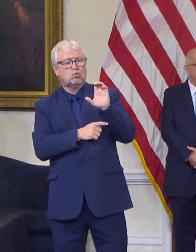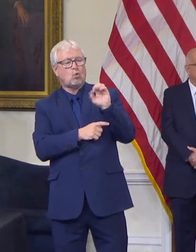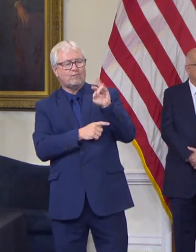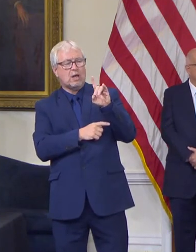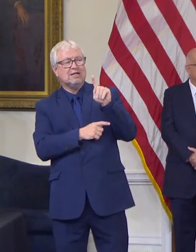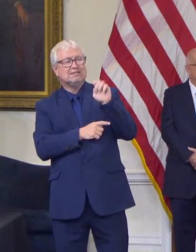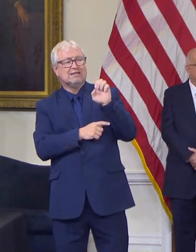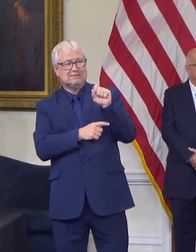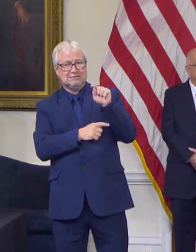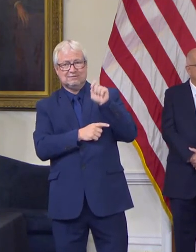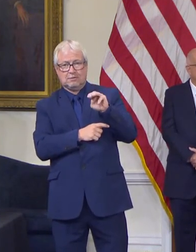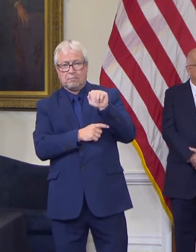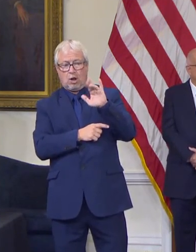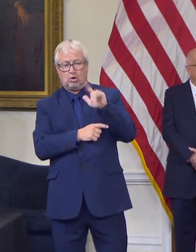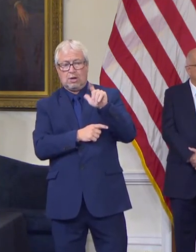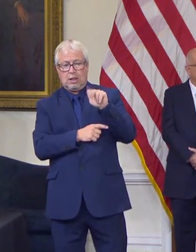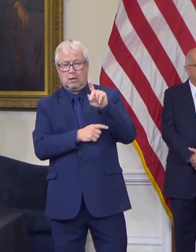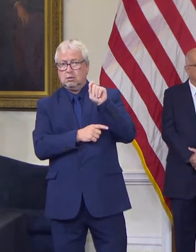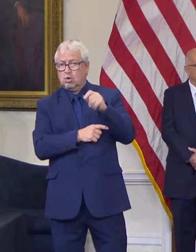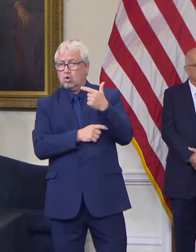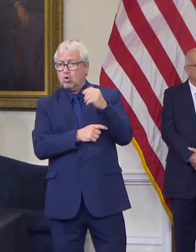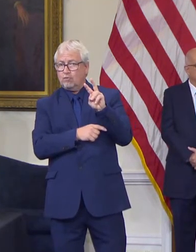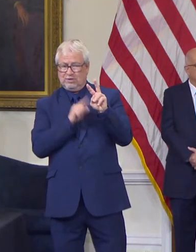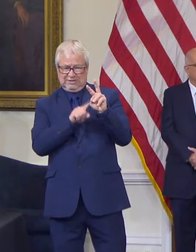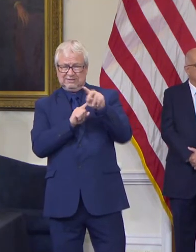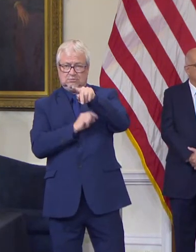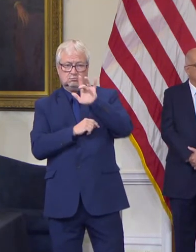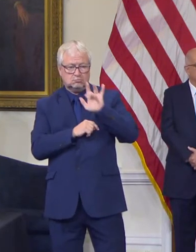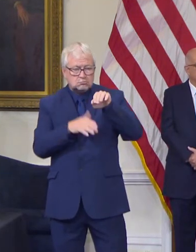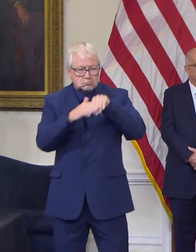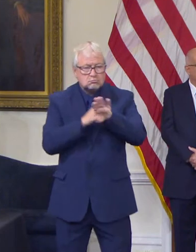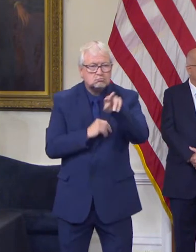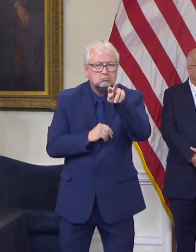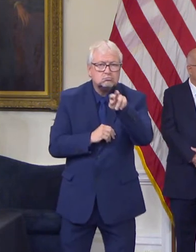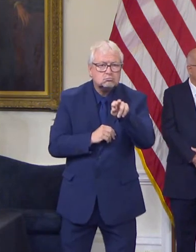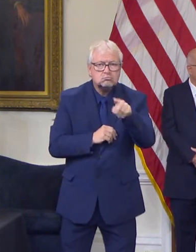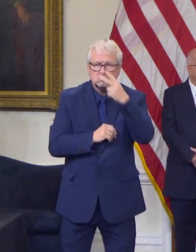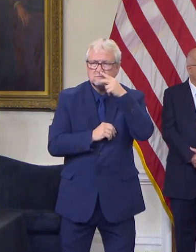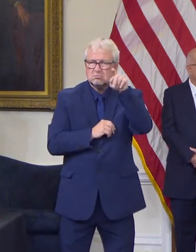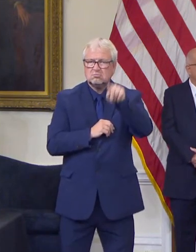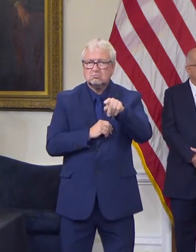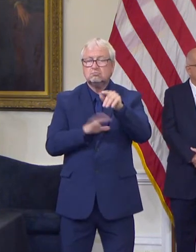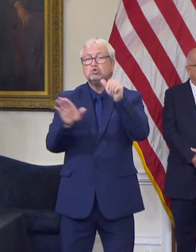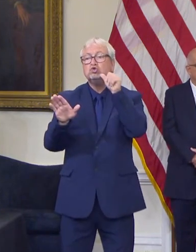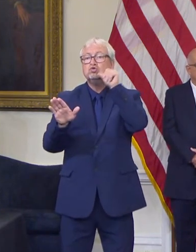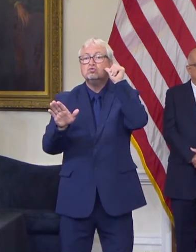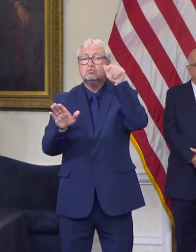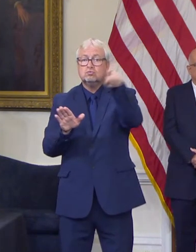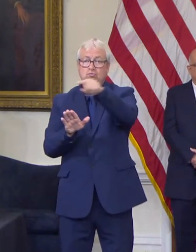gov to find one of 1500 locations across the state to get tested. Yesterday more than 33,000 Marylanders were tested.